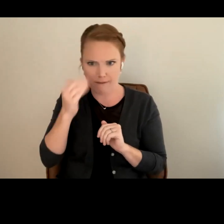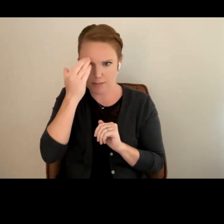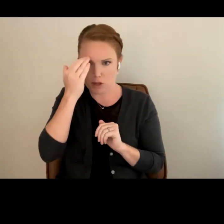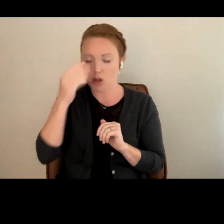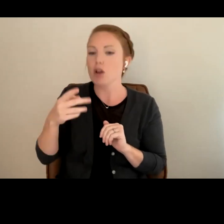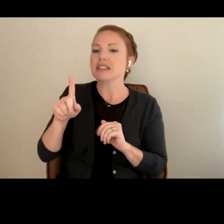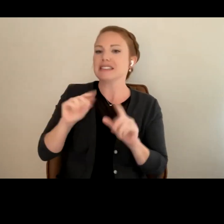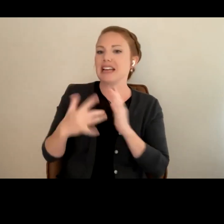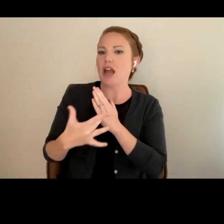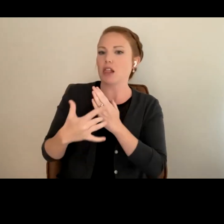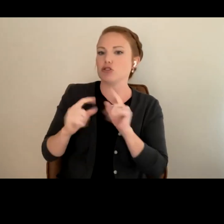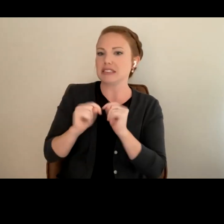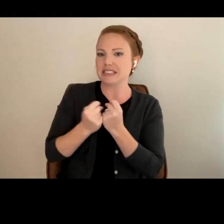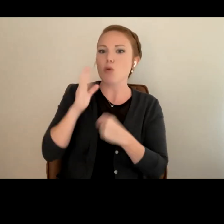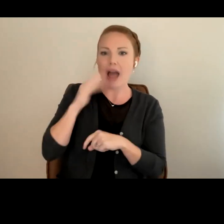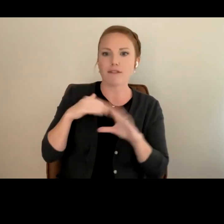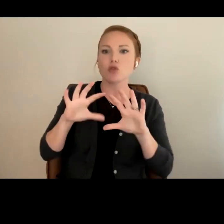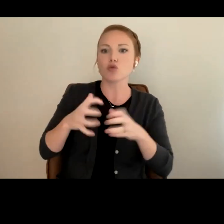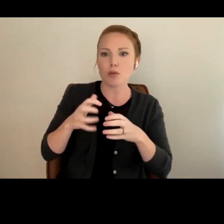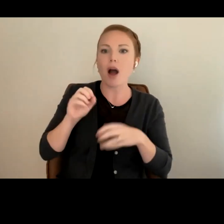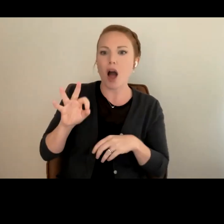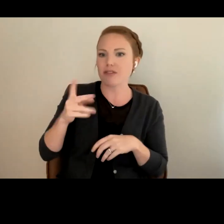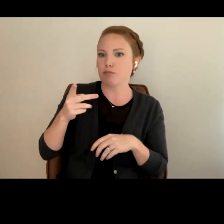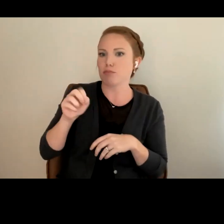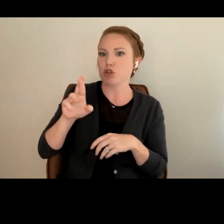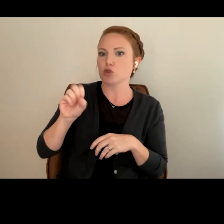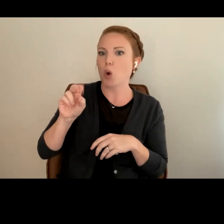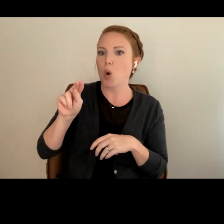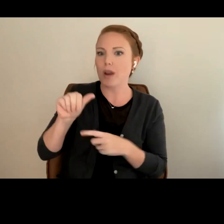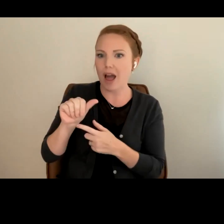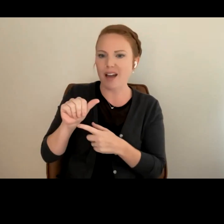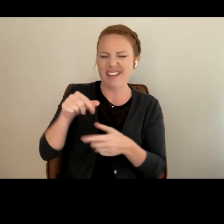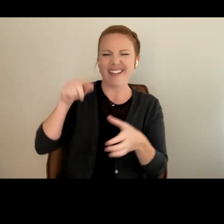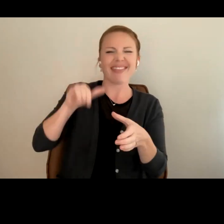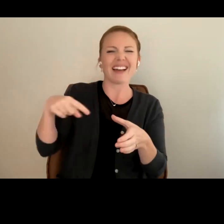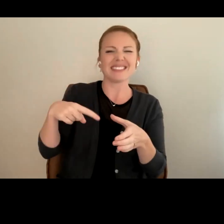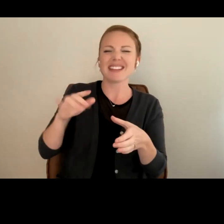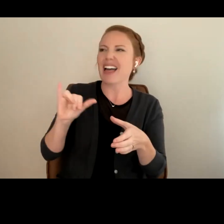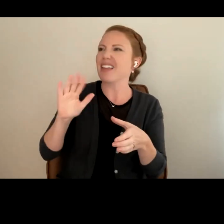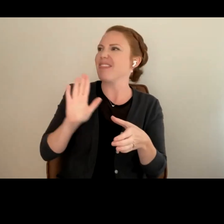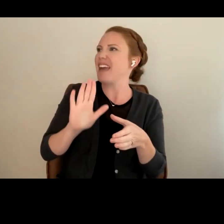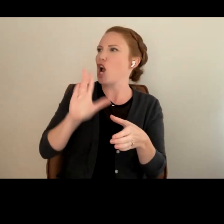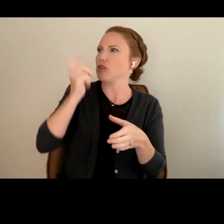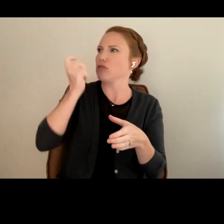a group of personas that they use and it serves as the foundation for their understanding of the human beings who will